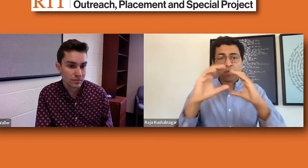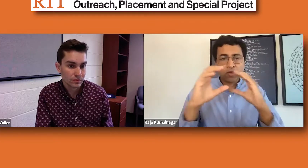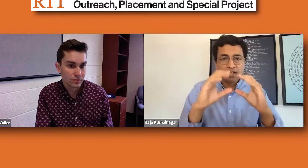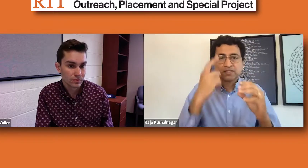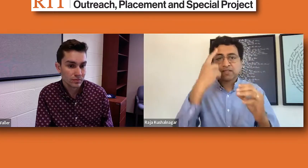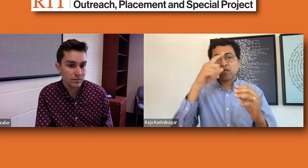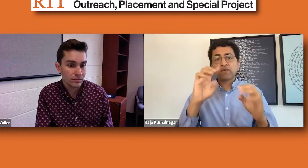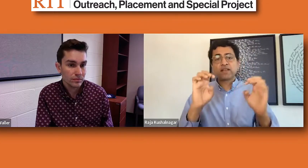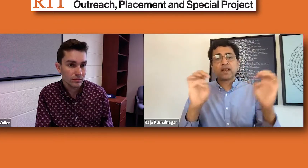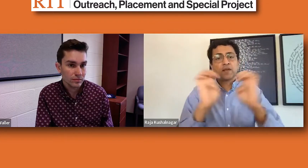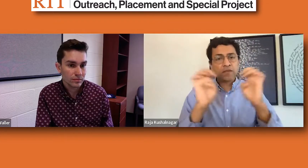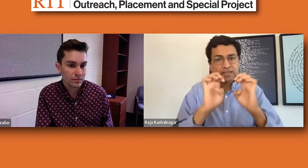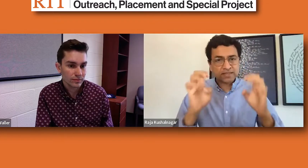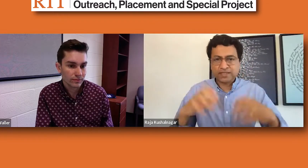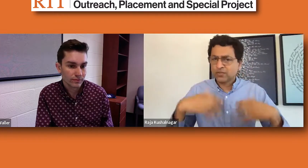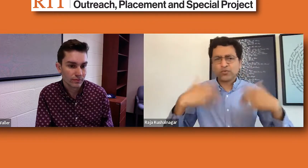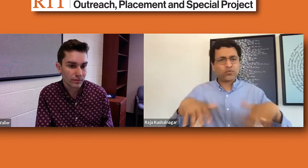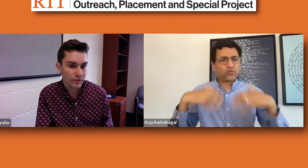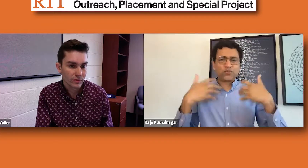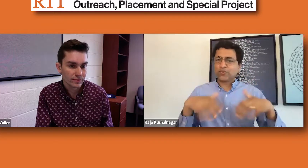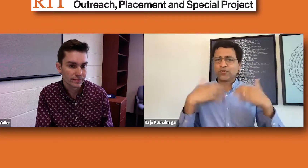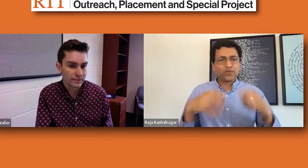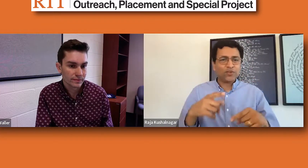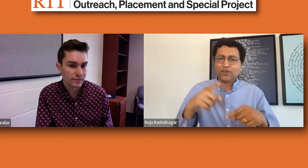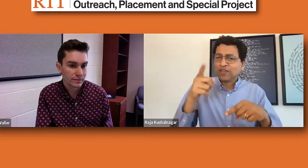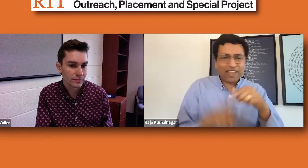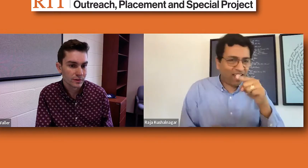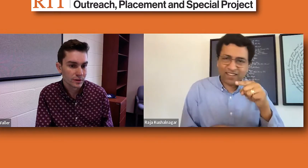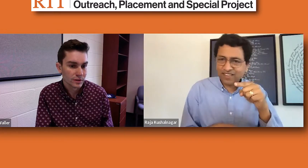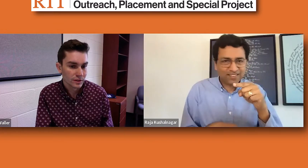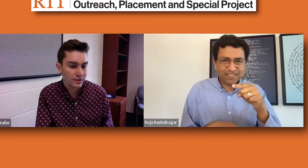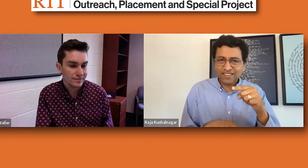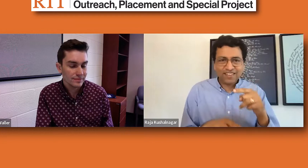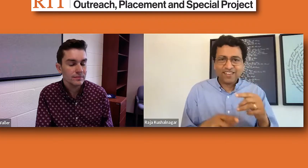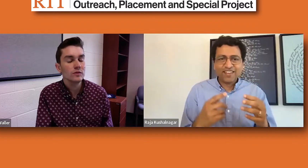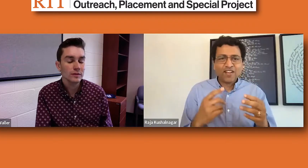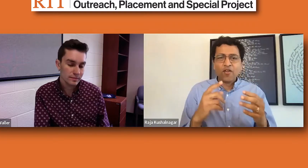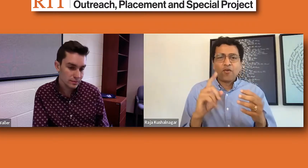but if we're going to be using it for open ended conversations, it's tough, right?